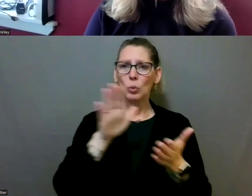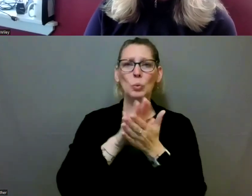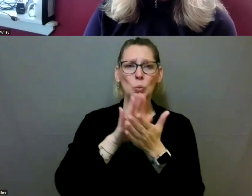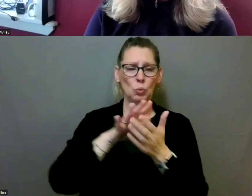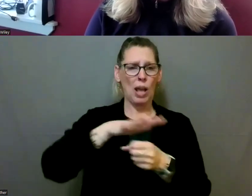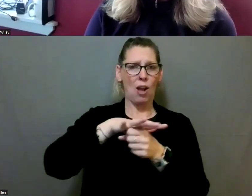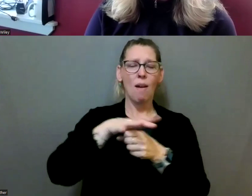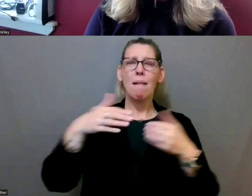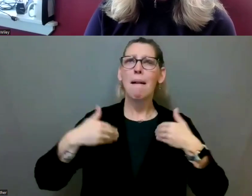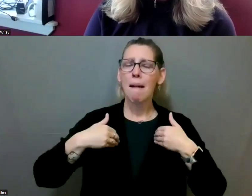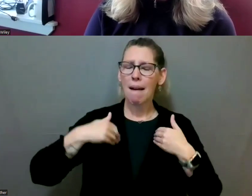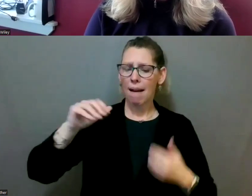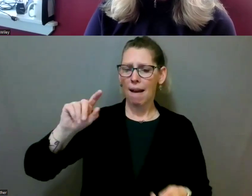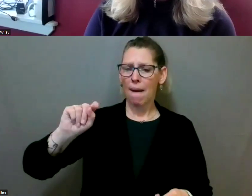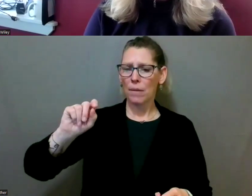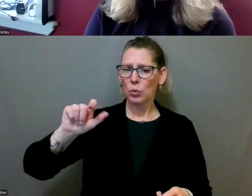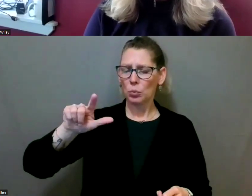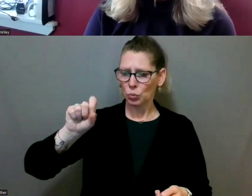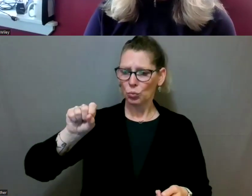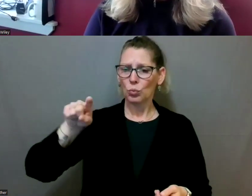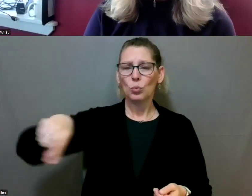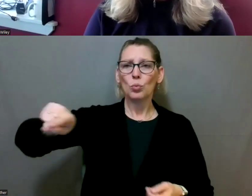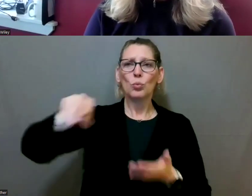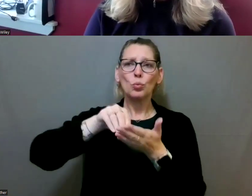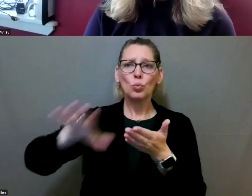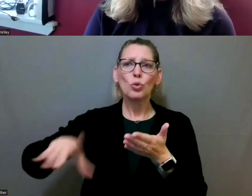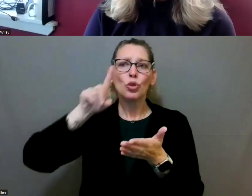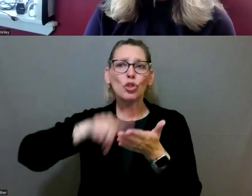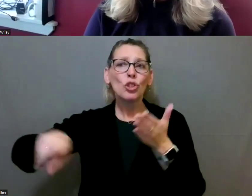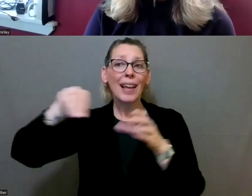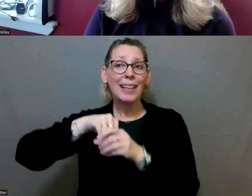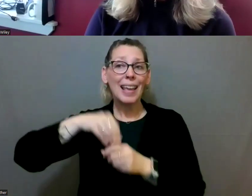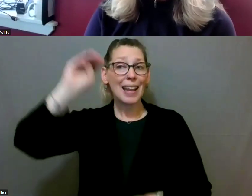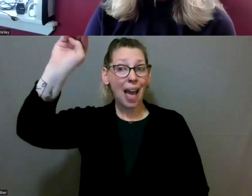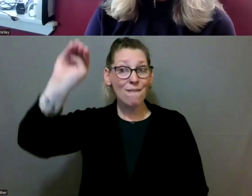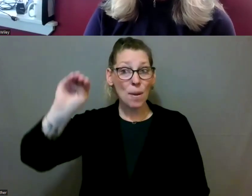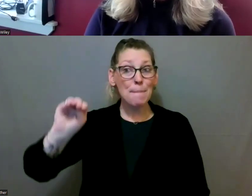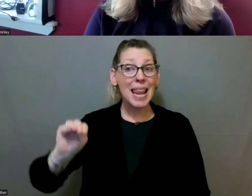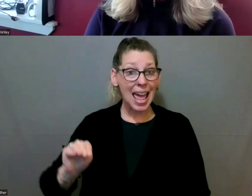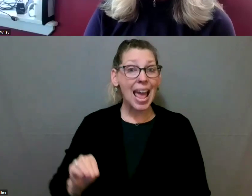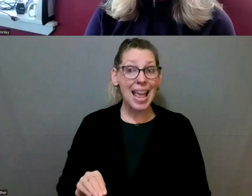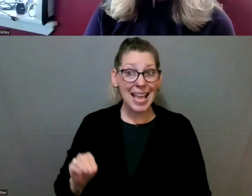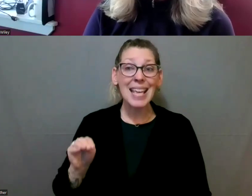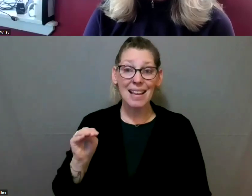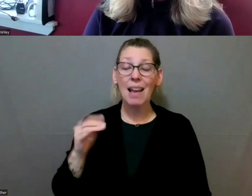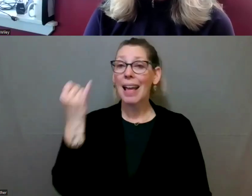a tool that um the students check in every Monday and if they score like a lower score